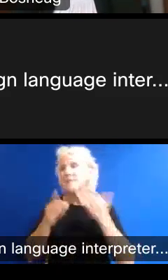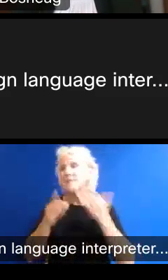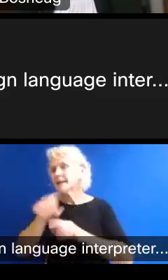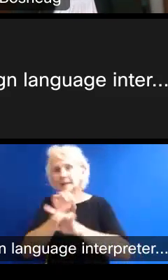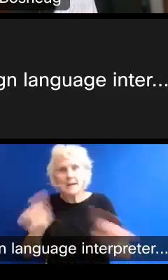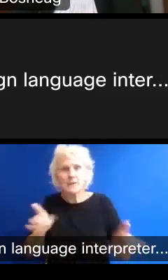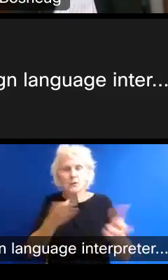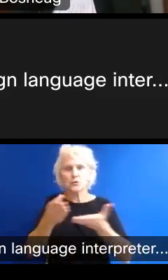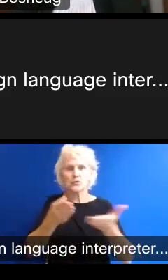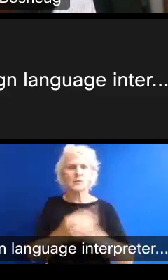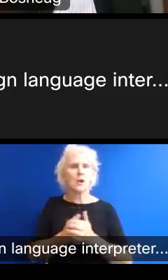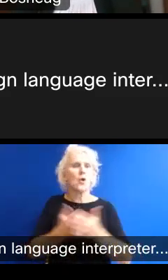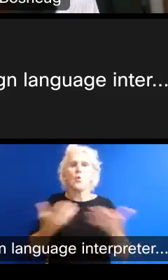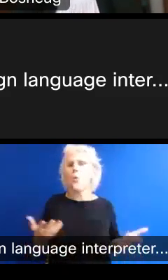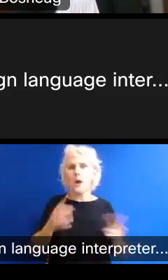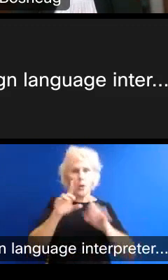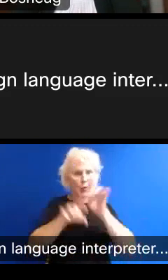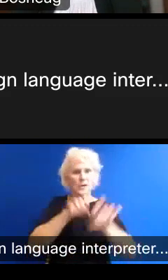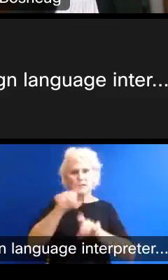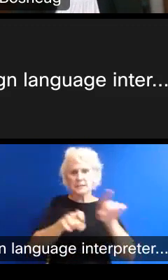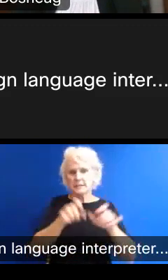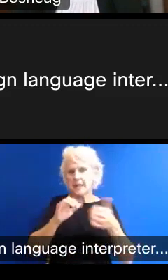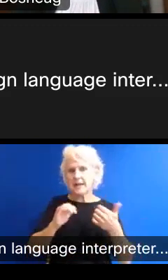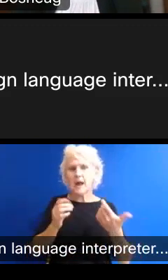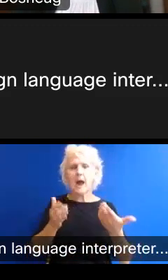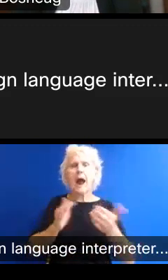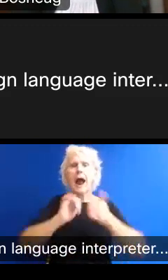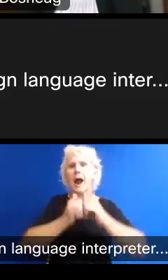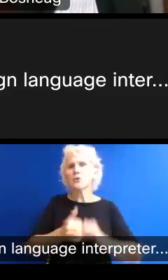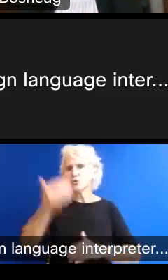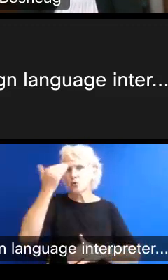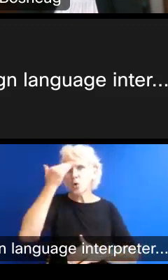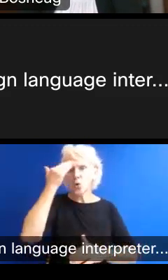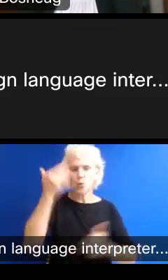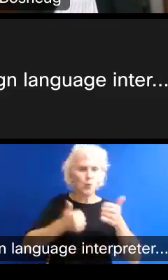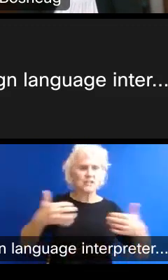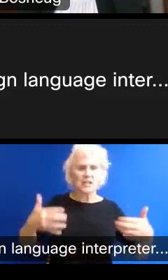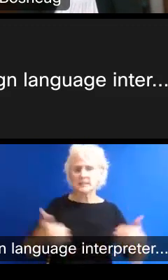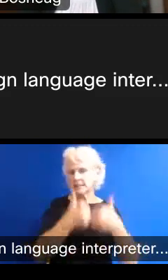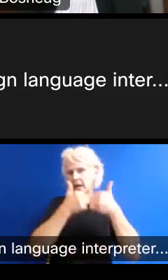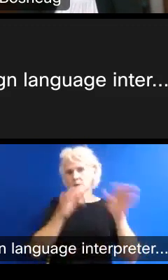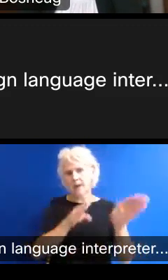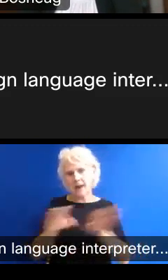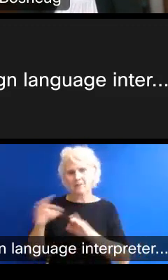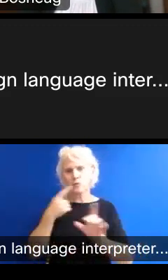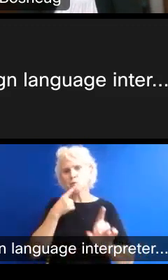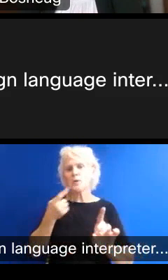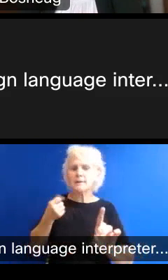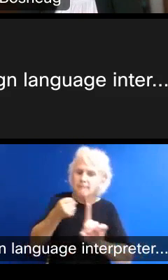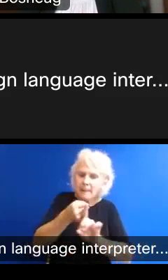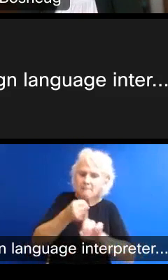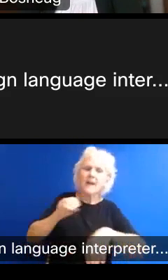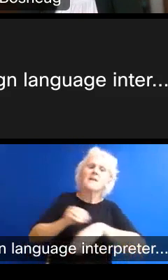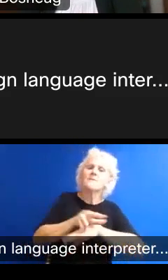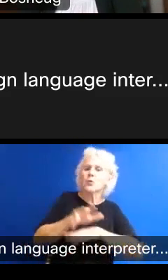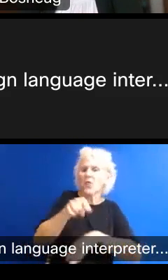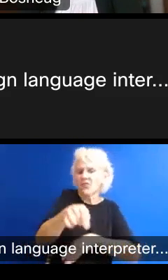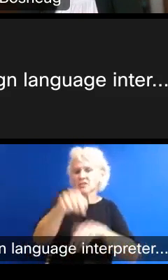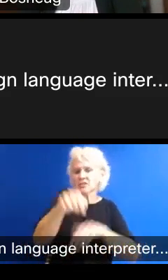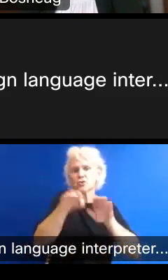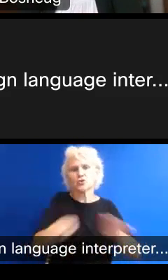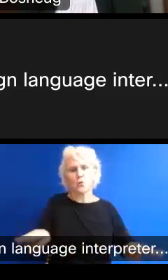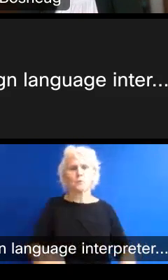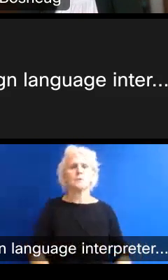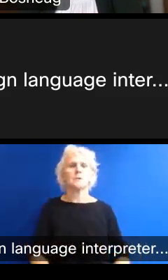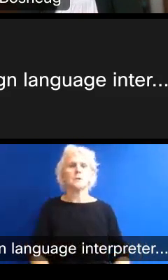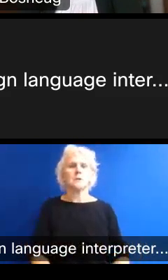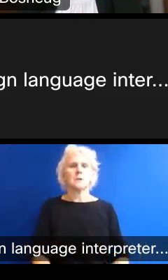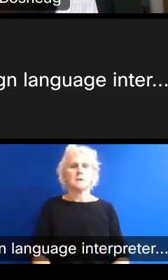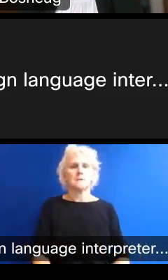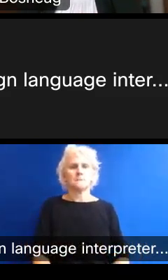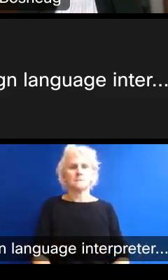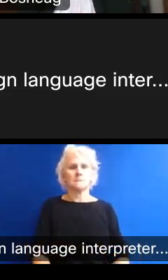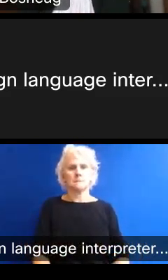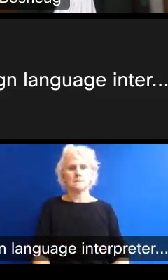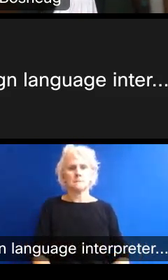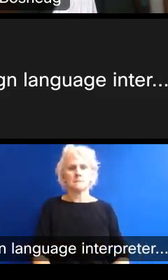better understand how challenging behaviors may be impacting the child and those that care for them.